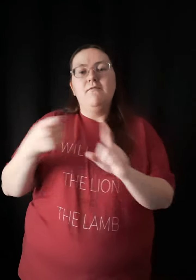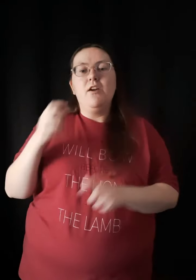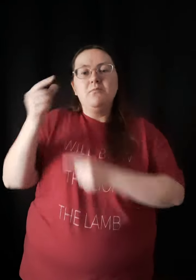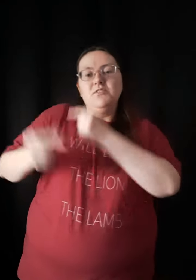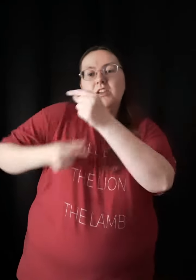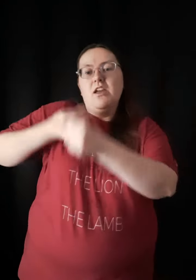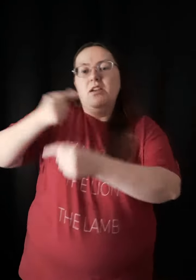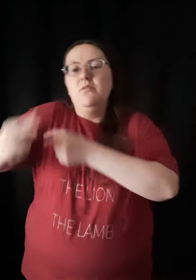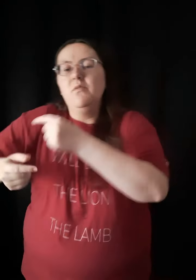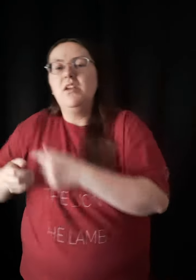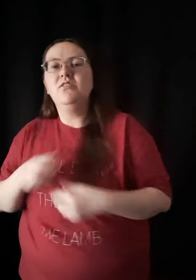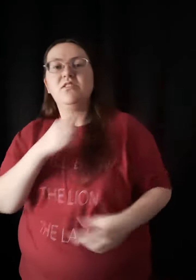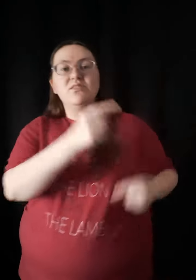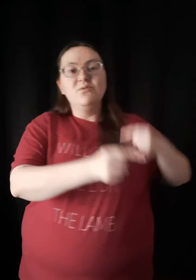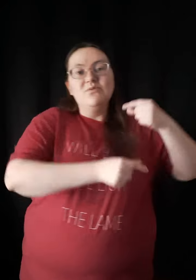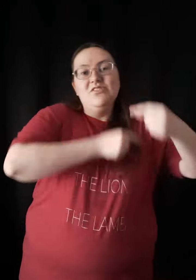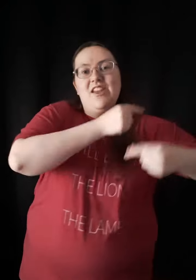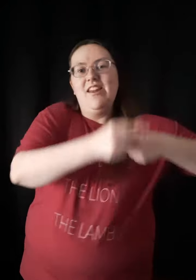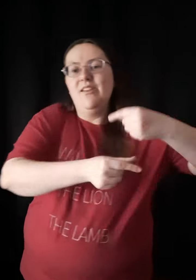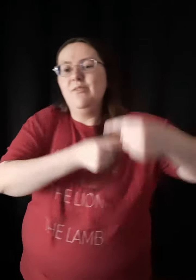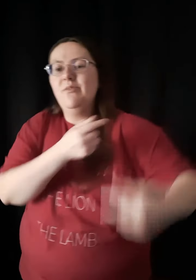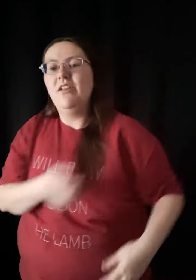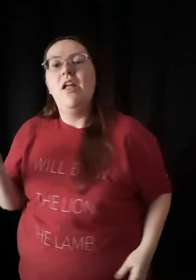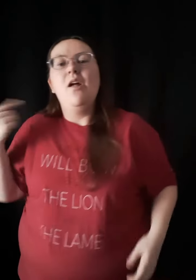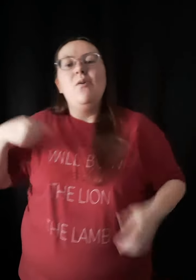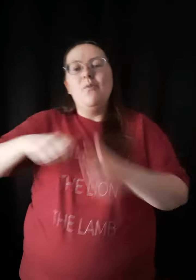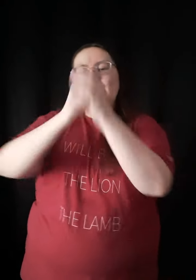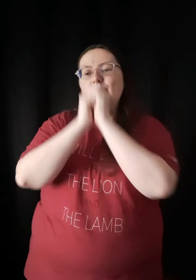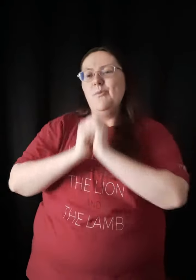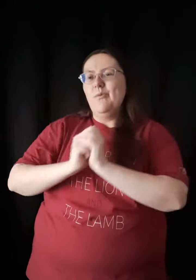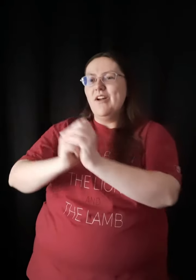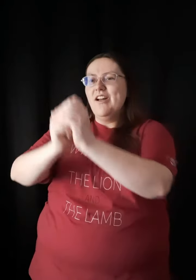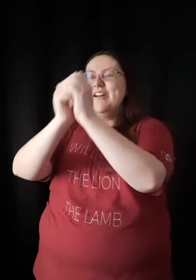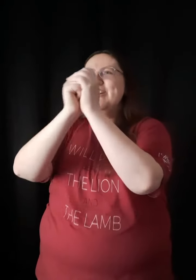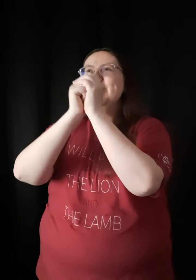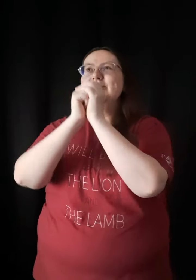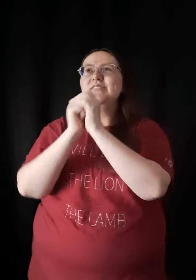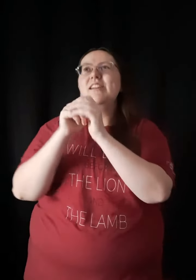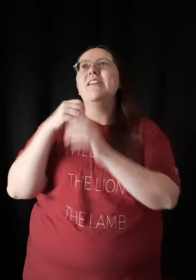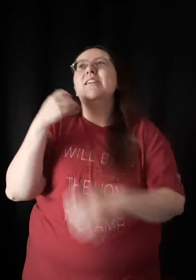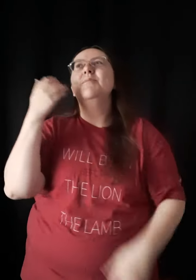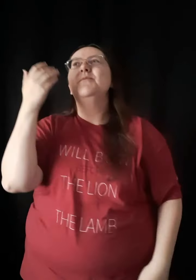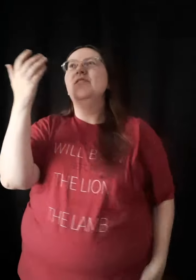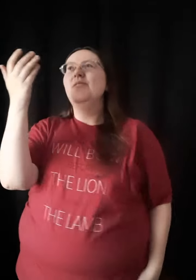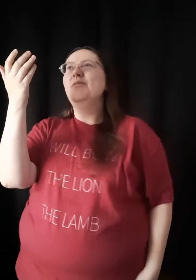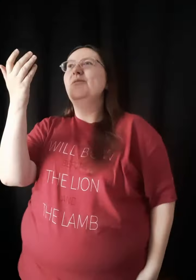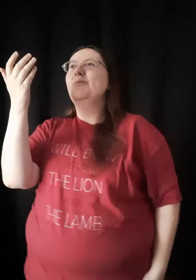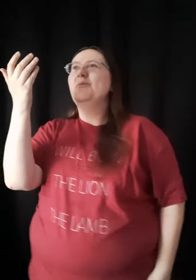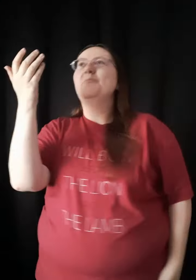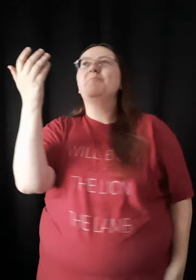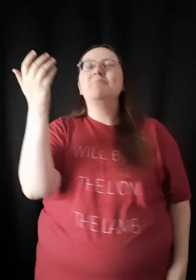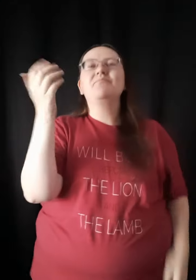From generation to generation We worship you